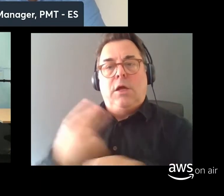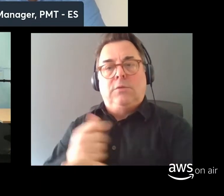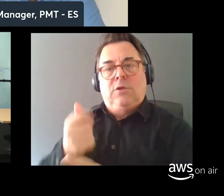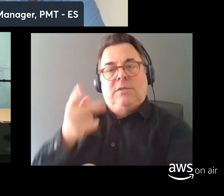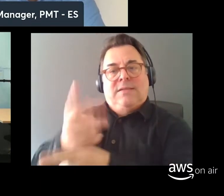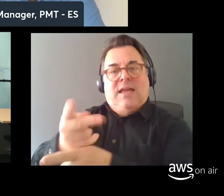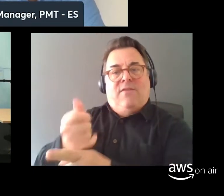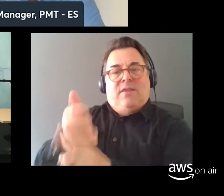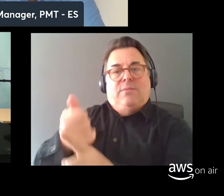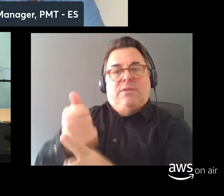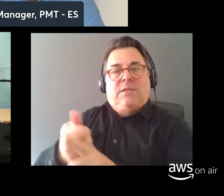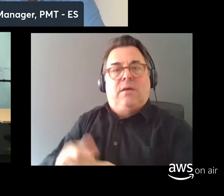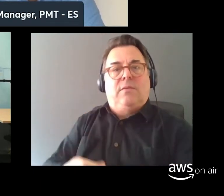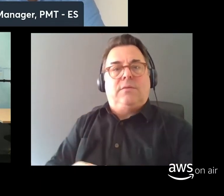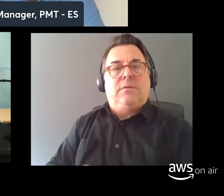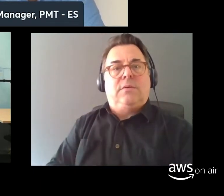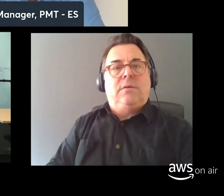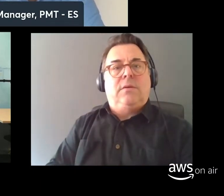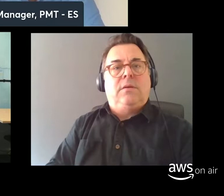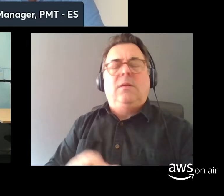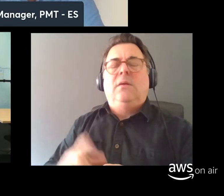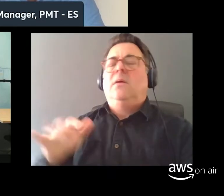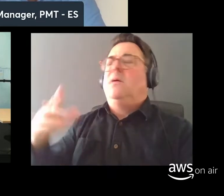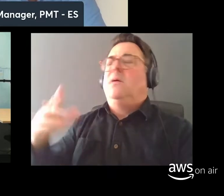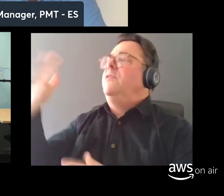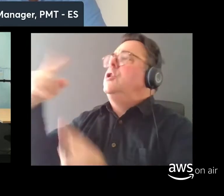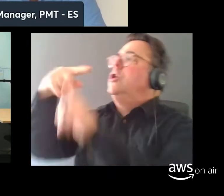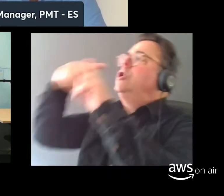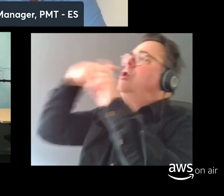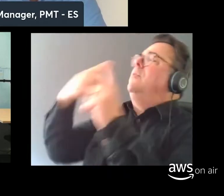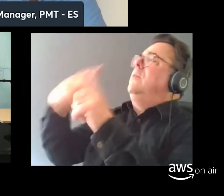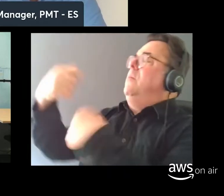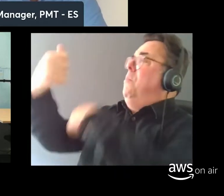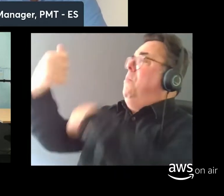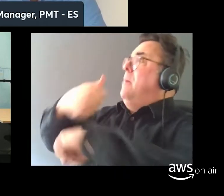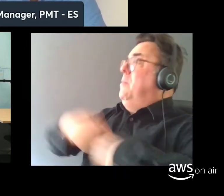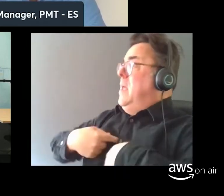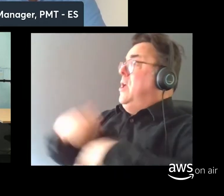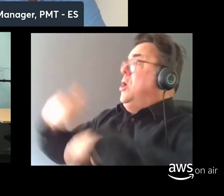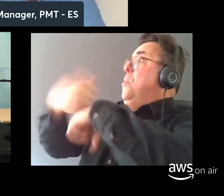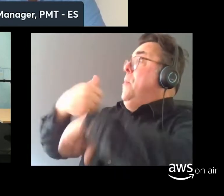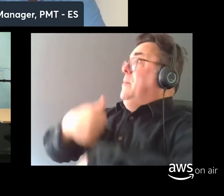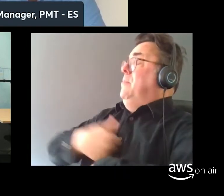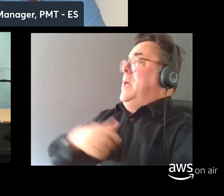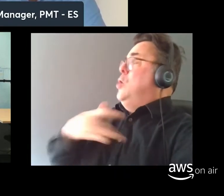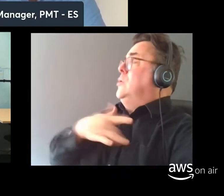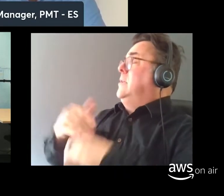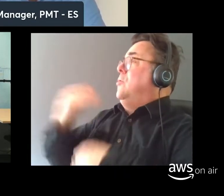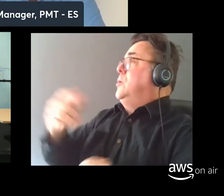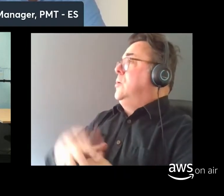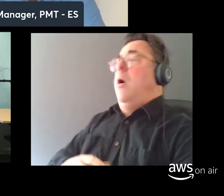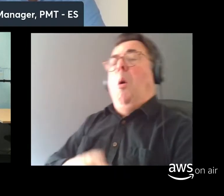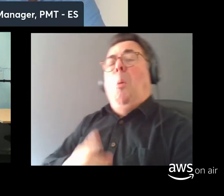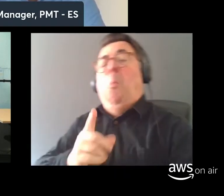I feel targeted. I feel targeted by the way. Is that at me or am I just being sensitive? No, I wasn't gonna call you out personally,